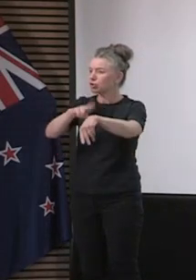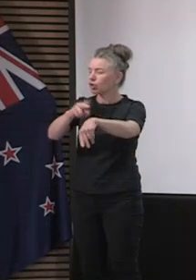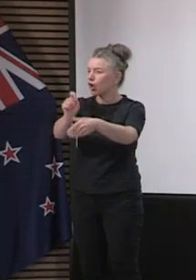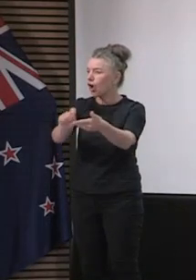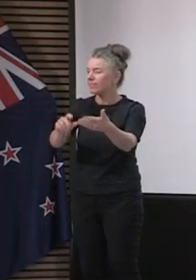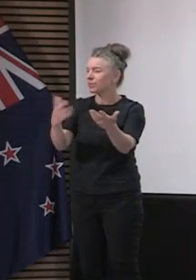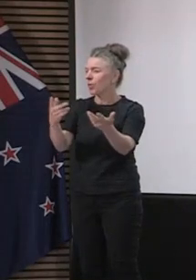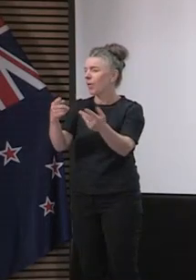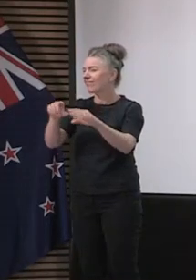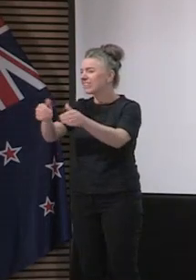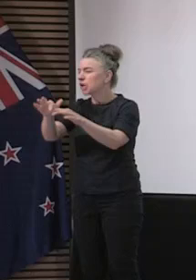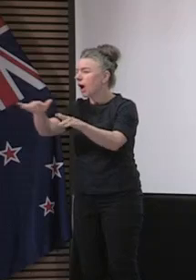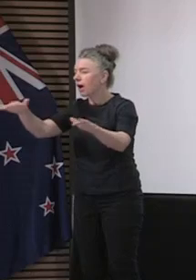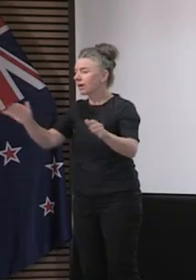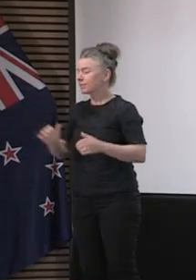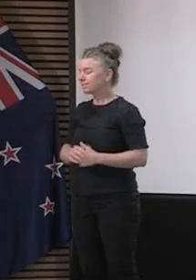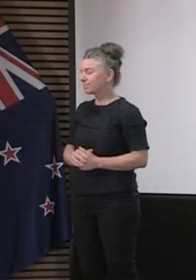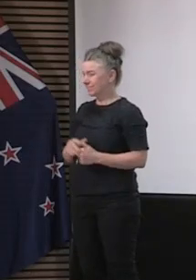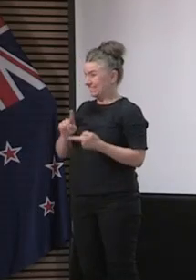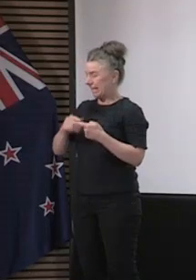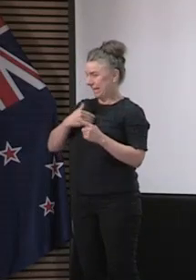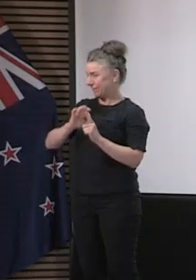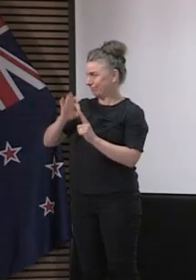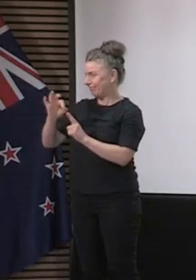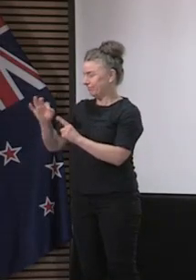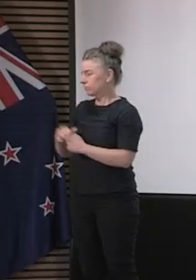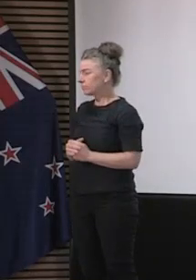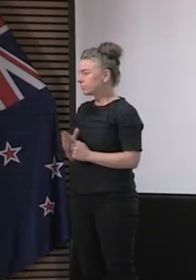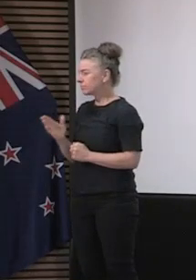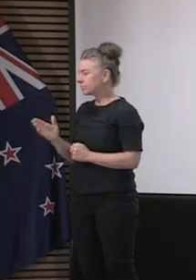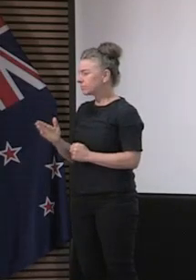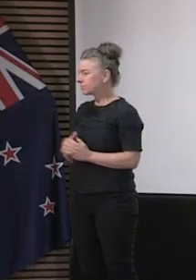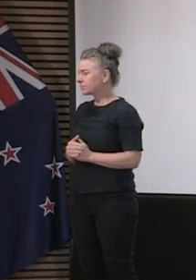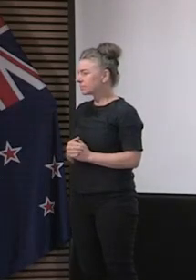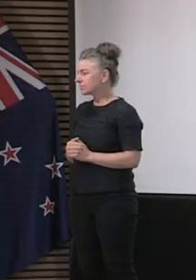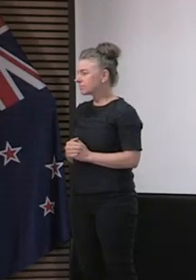those community health providers. That's particularly where the Minister of Health is focused with the audit.